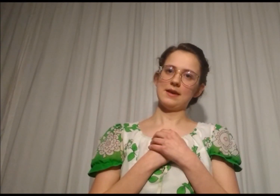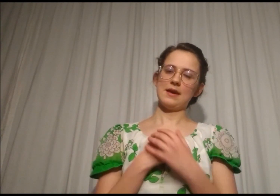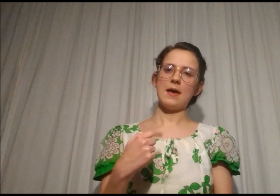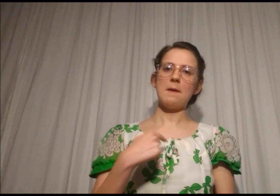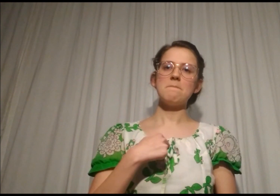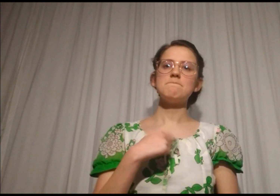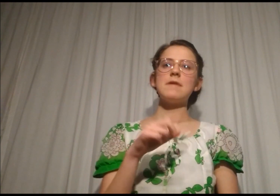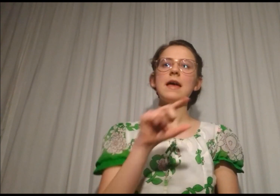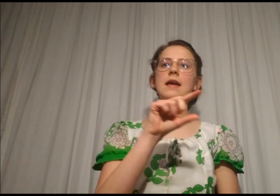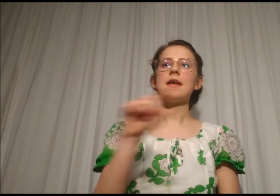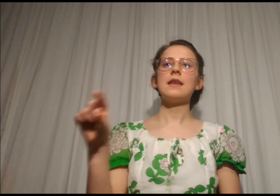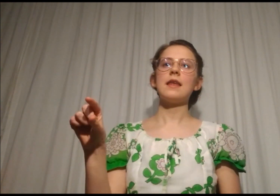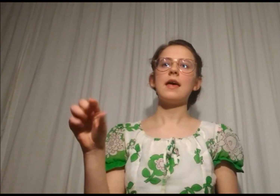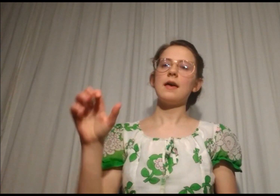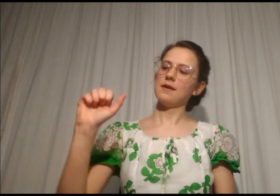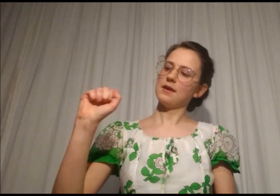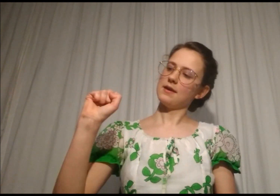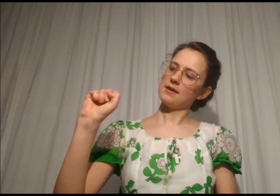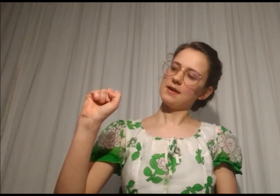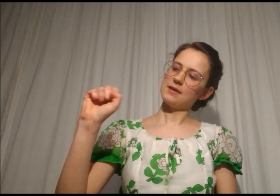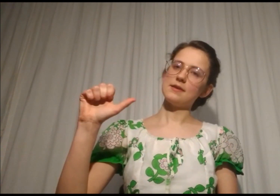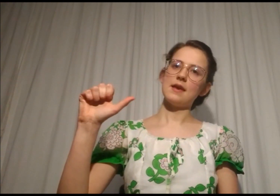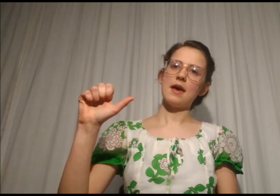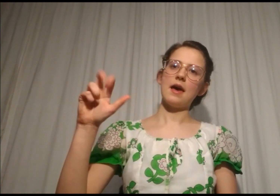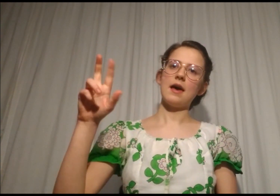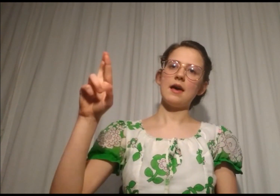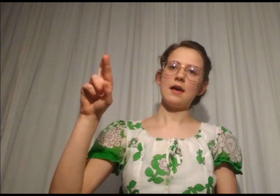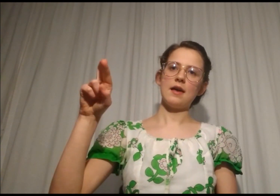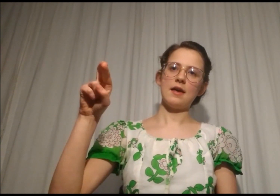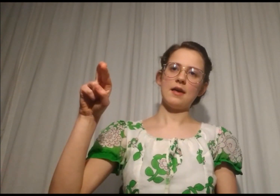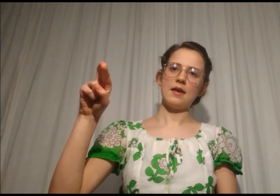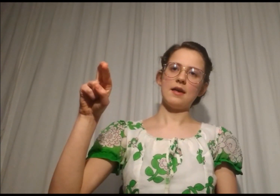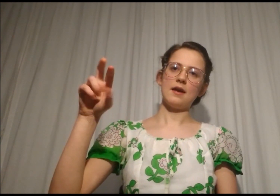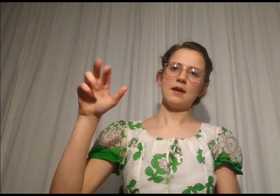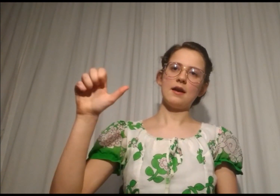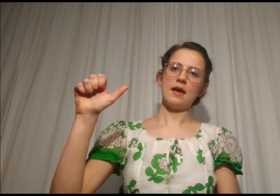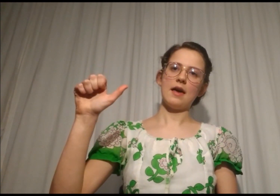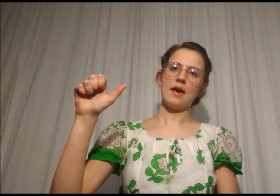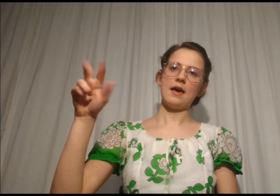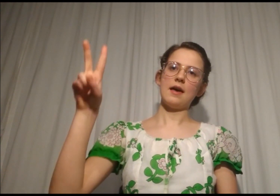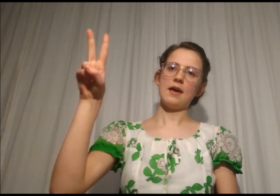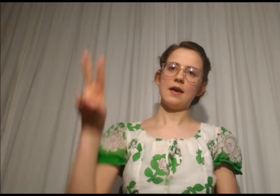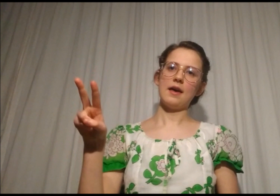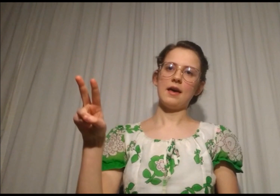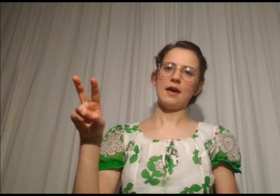My written name is S-A-R-A-H.